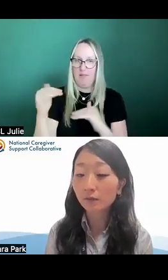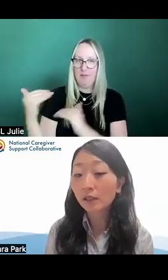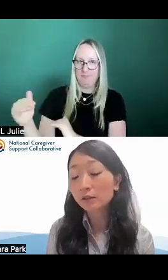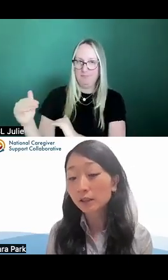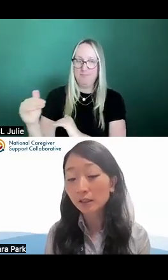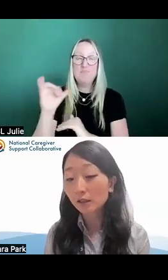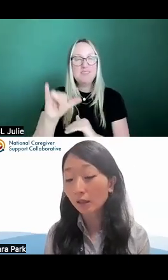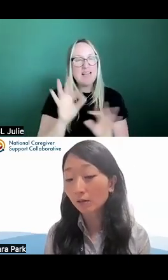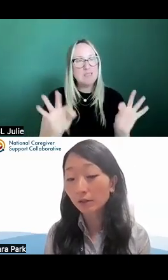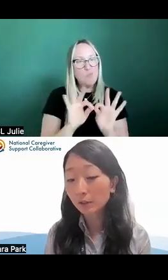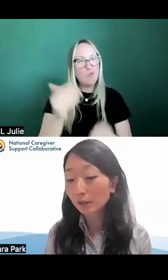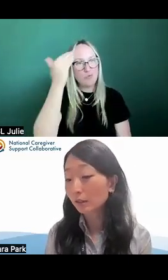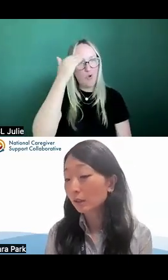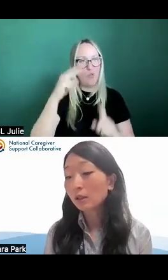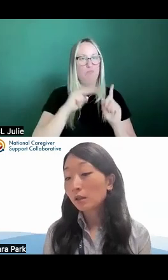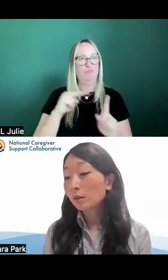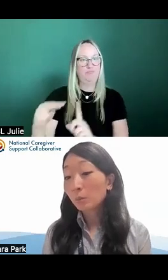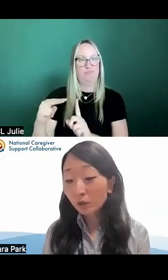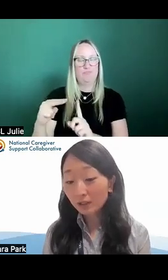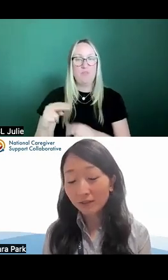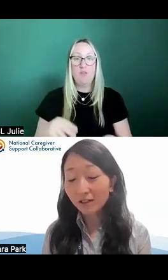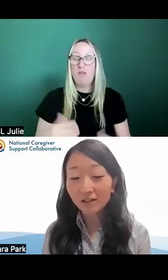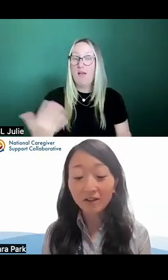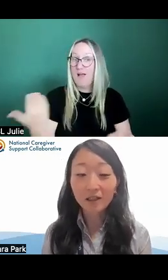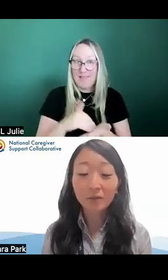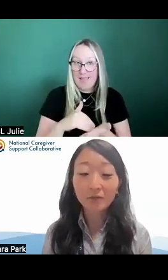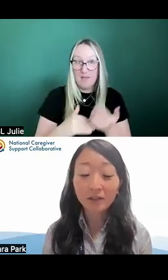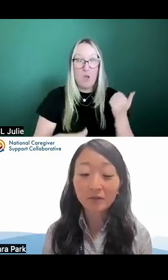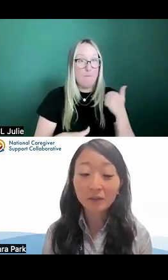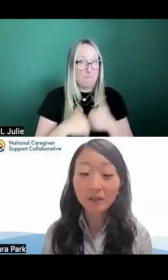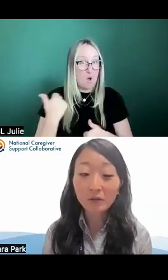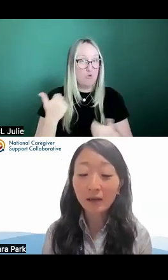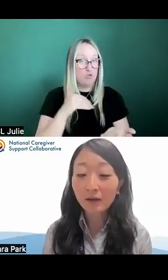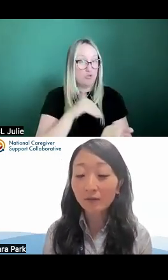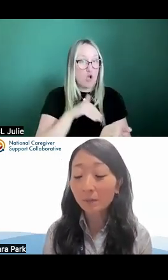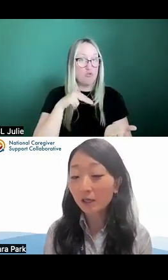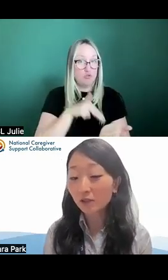and understanding that ultimately, most if not all healthcare providers, really do have the patients